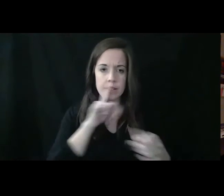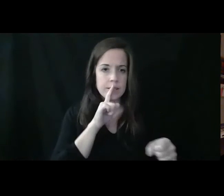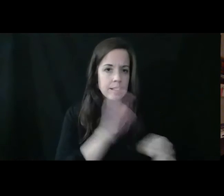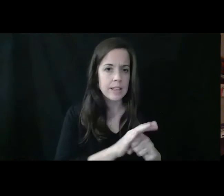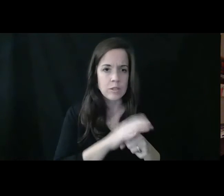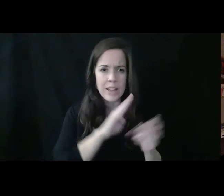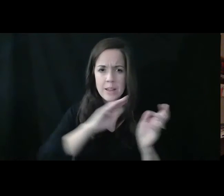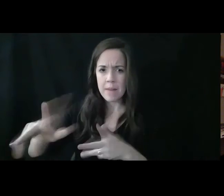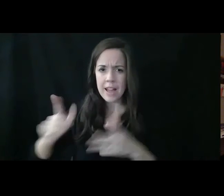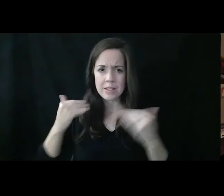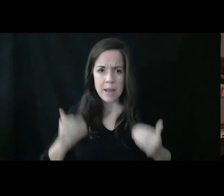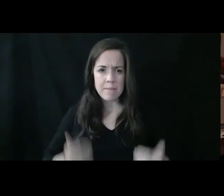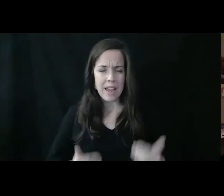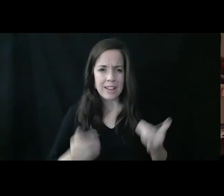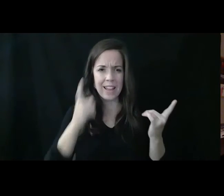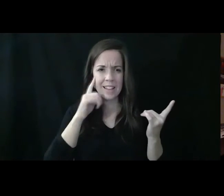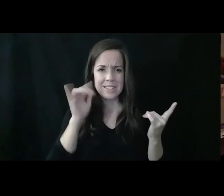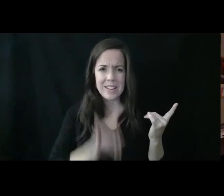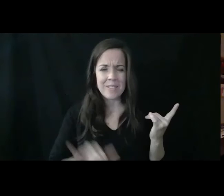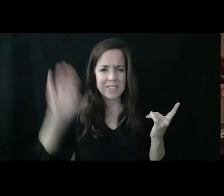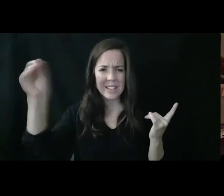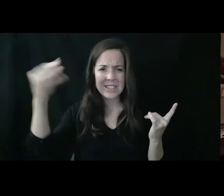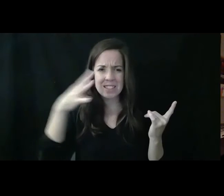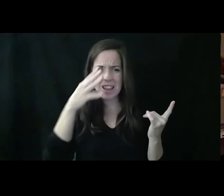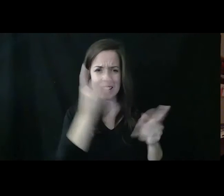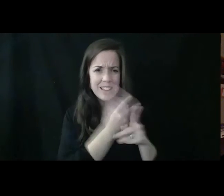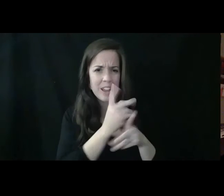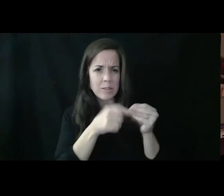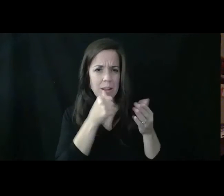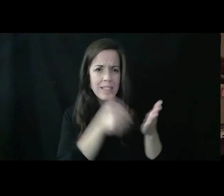as if the son cares about letters, as if paperwork can contain this wave.